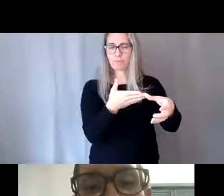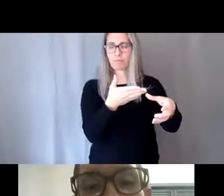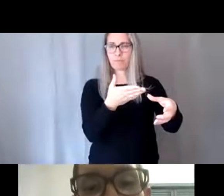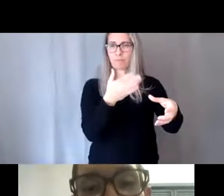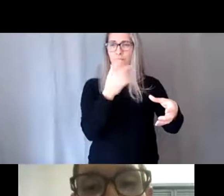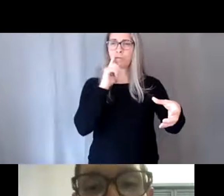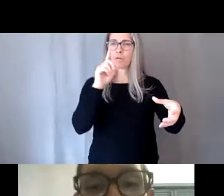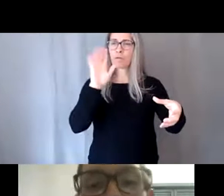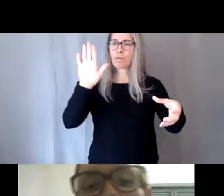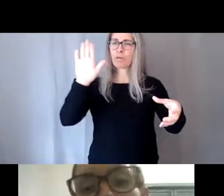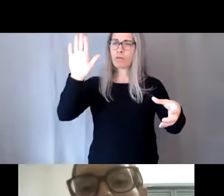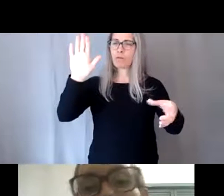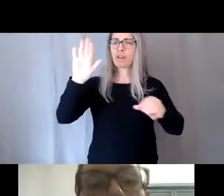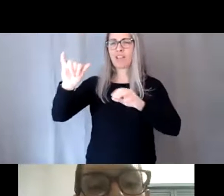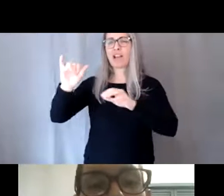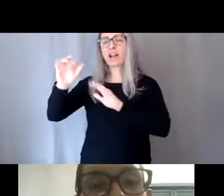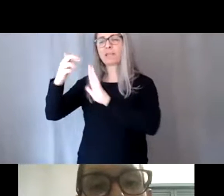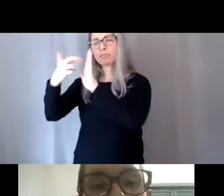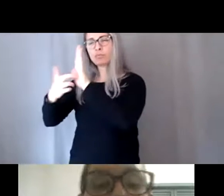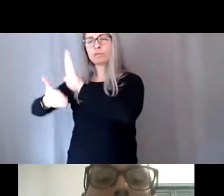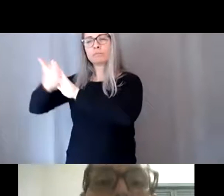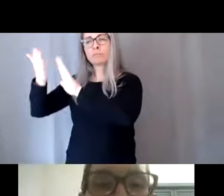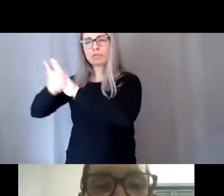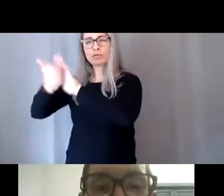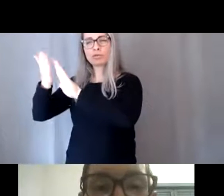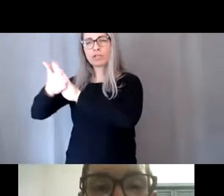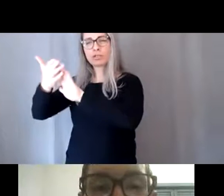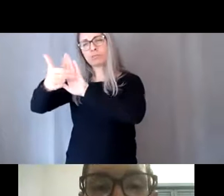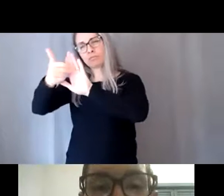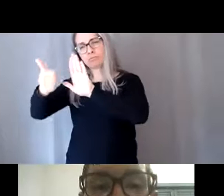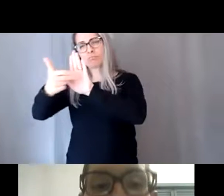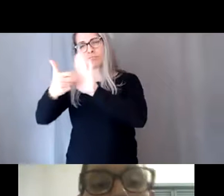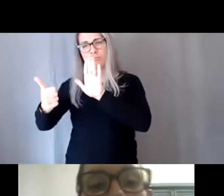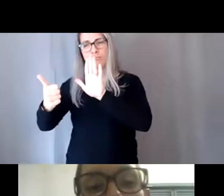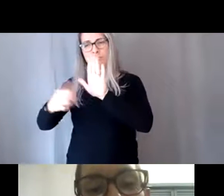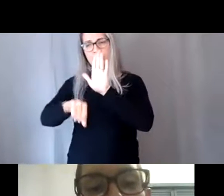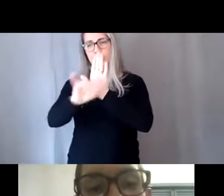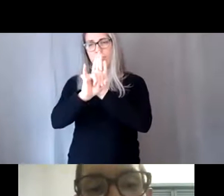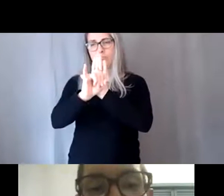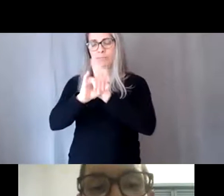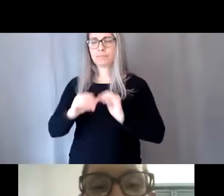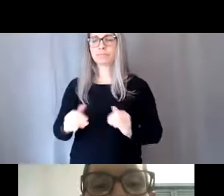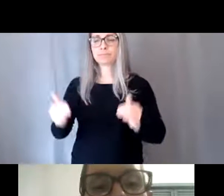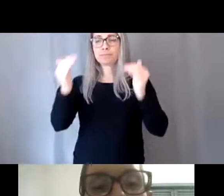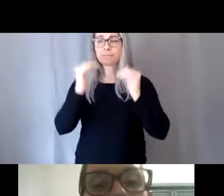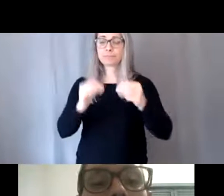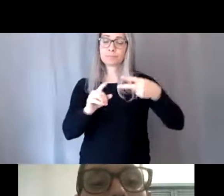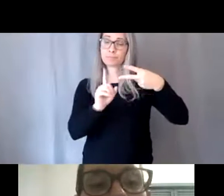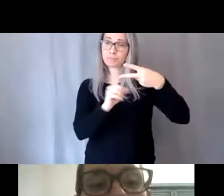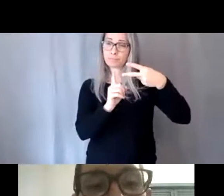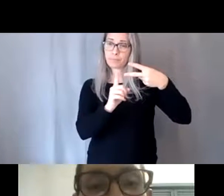administrative distinction and wrapping two it is these areas of health